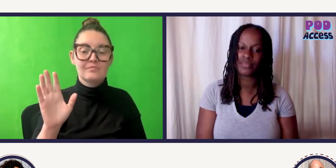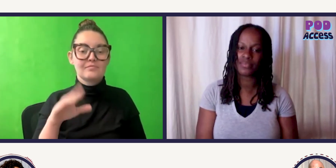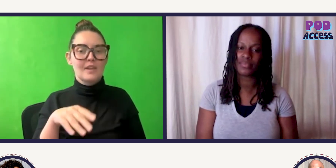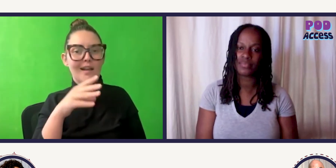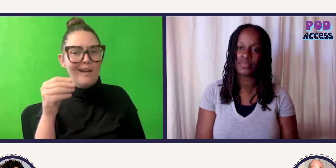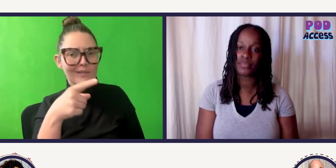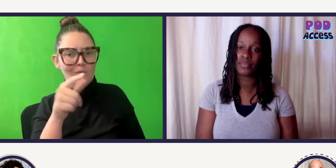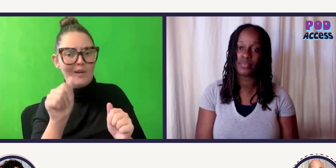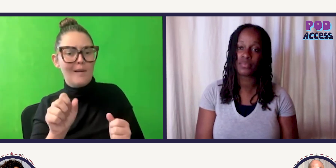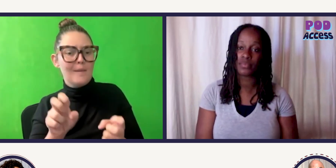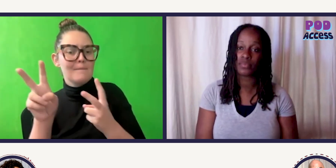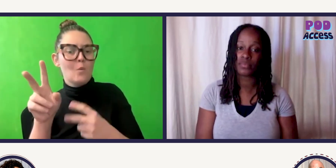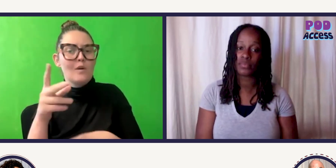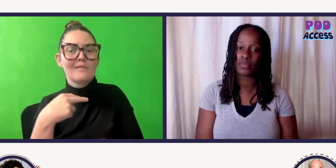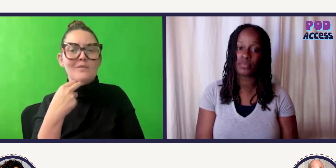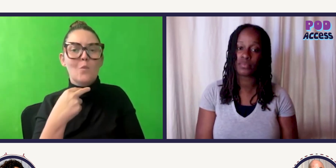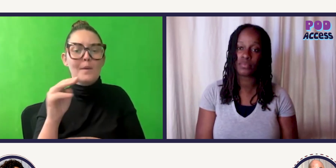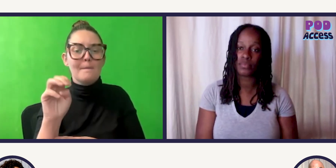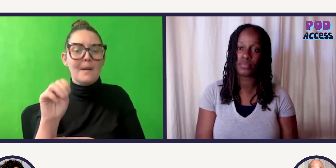And you can upload a voice memo or write a message.